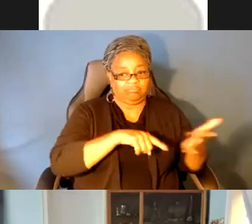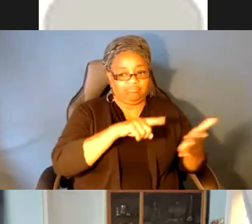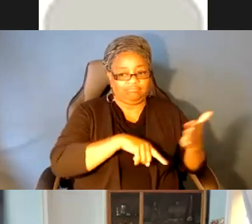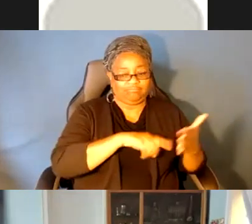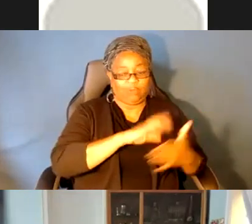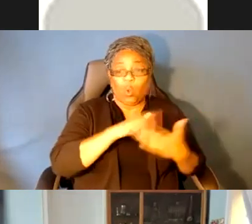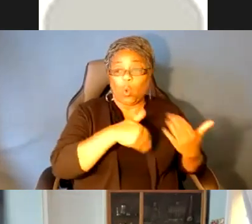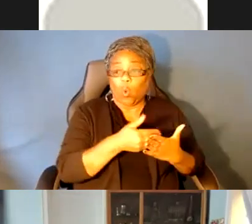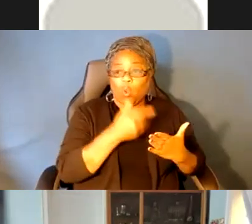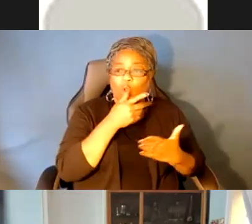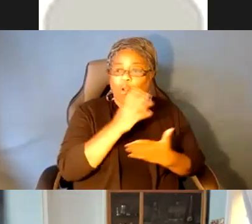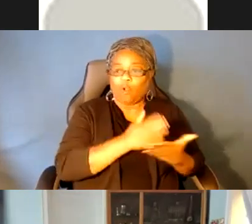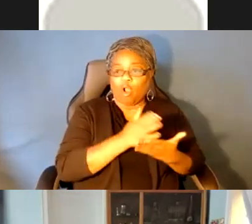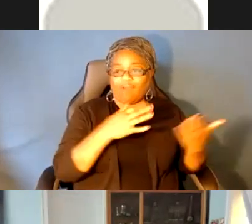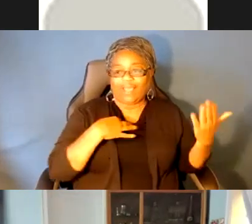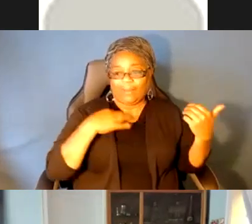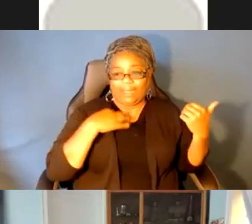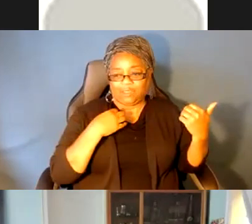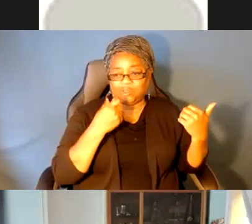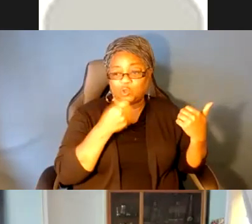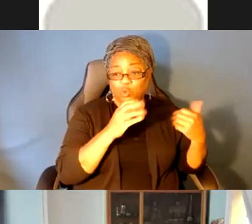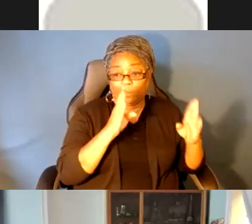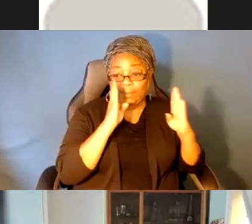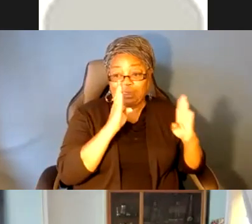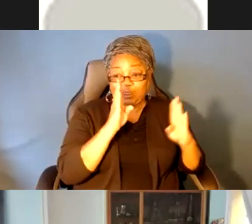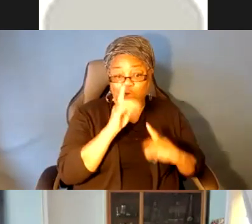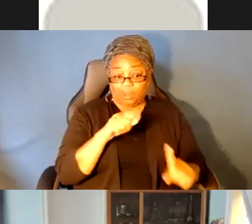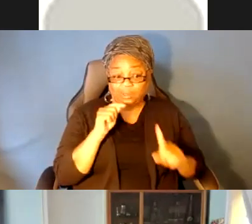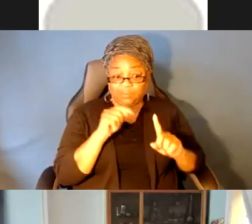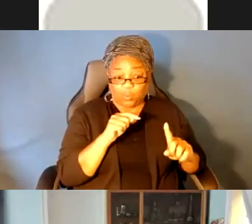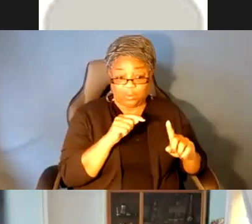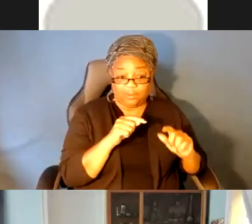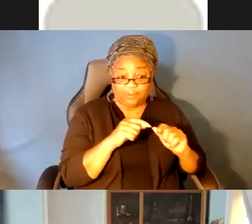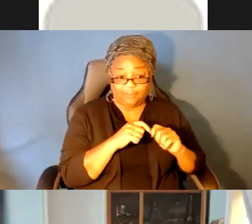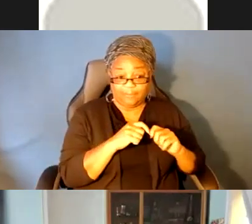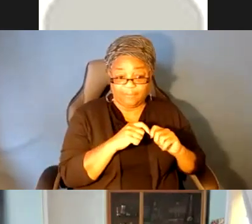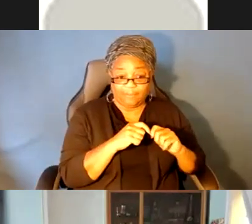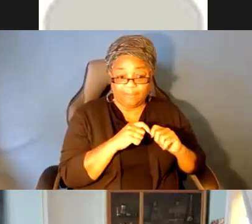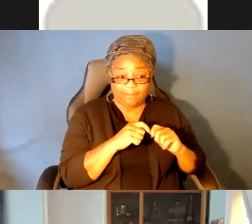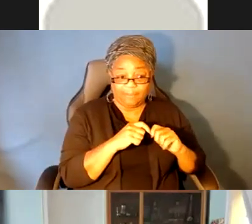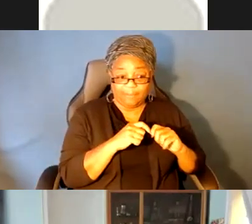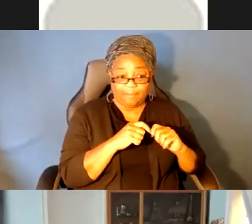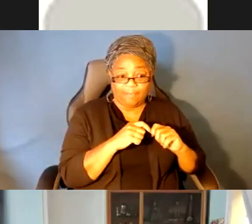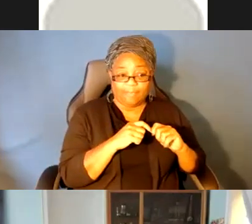So please pay attention to this point. MRAC grants cannot be used for reimbursement.